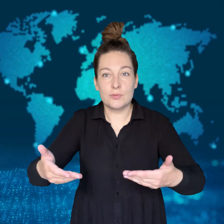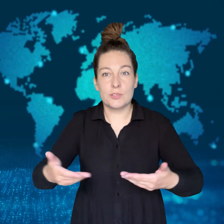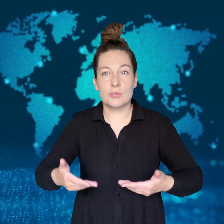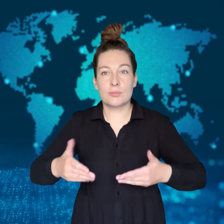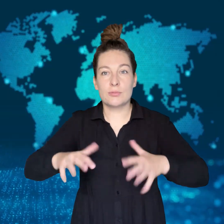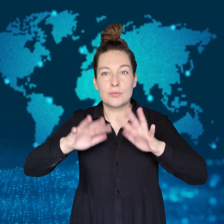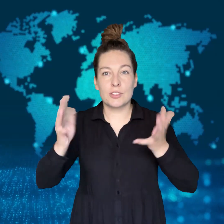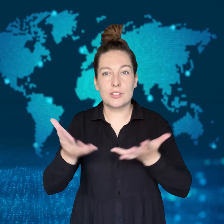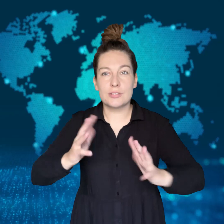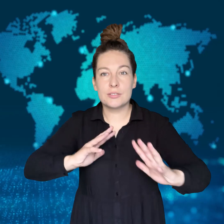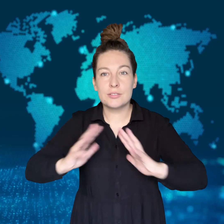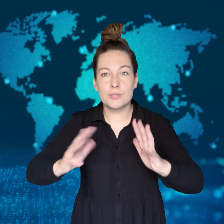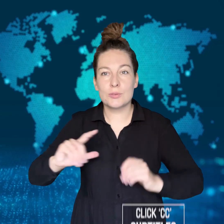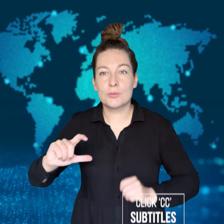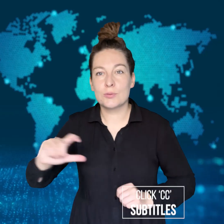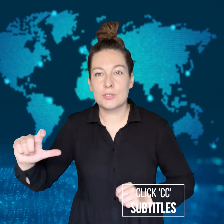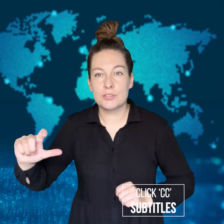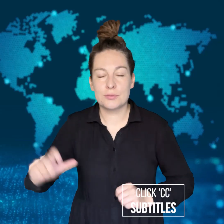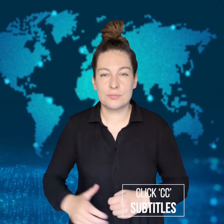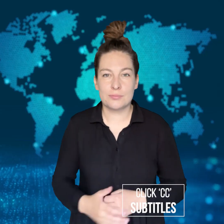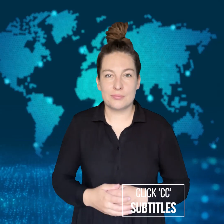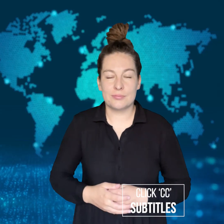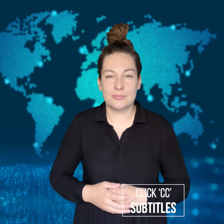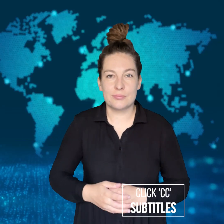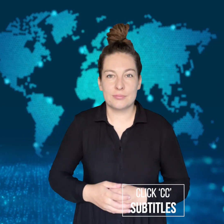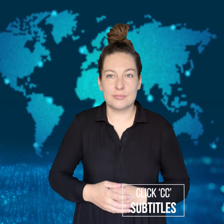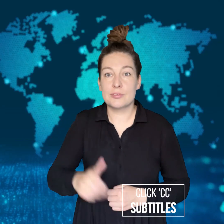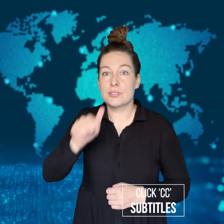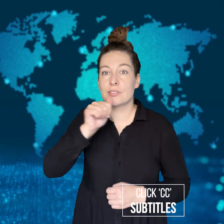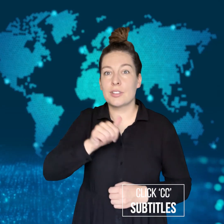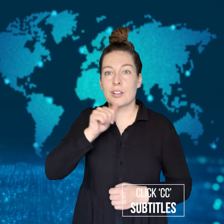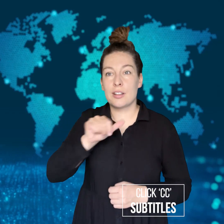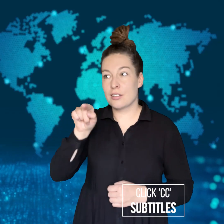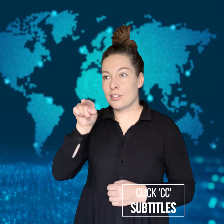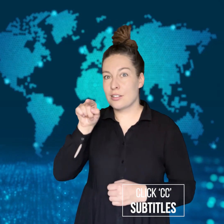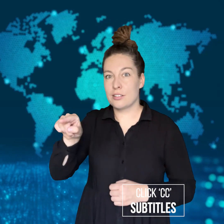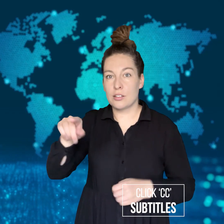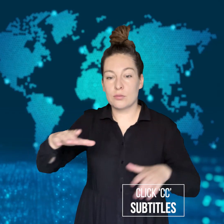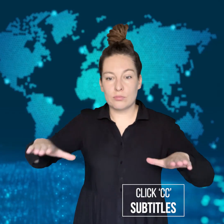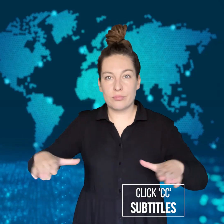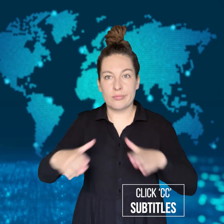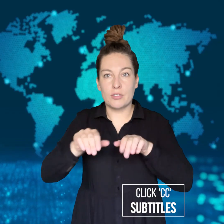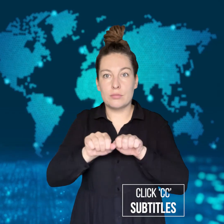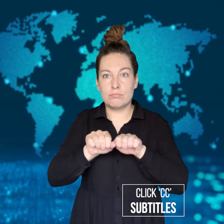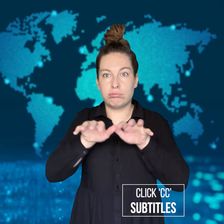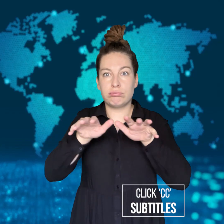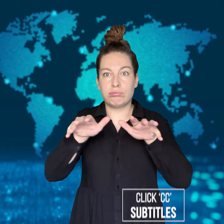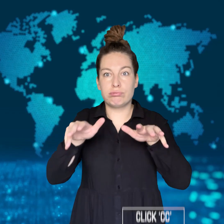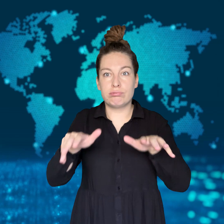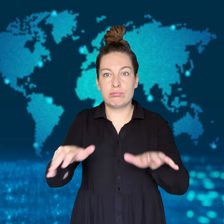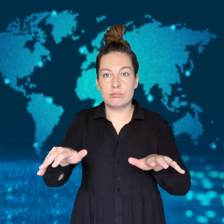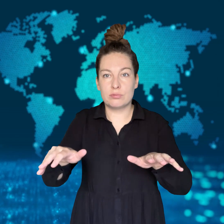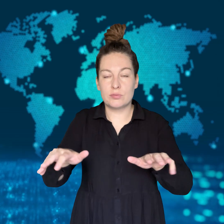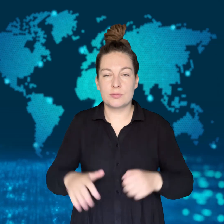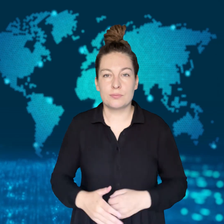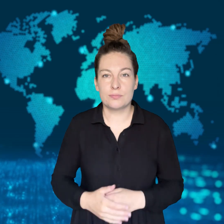Welcome to WorldSign Week! Volcano erupts